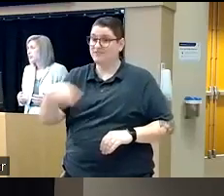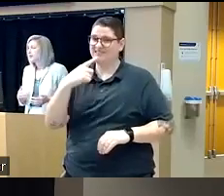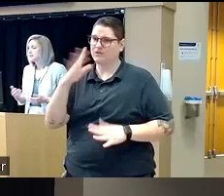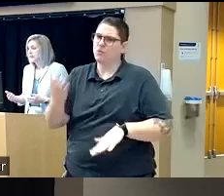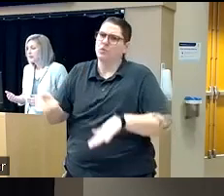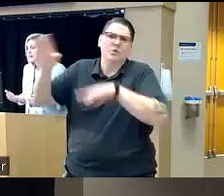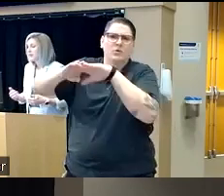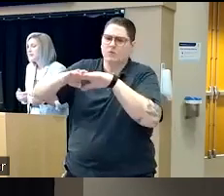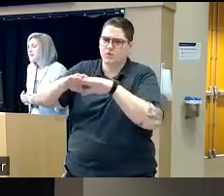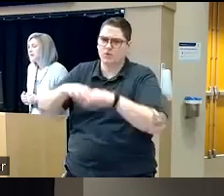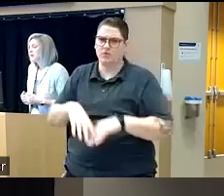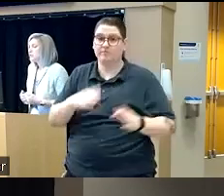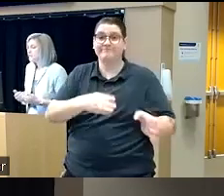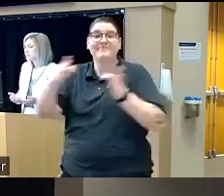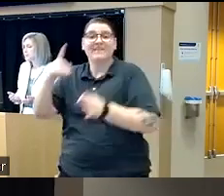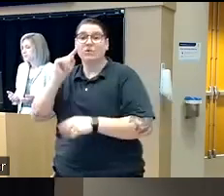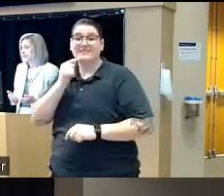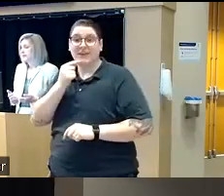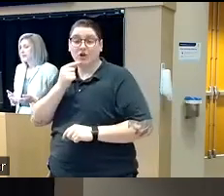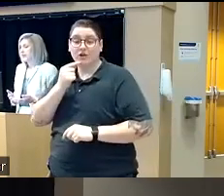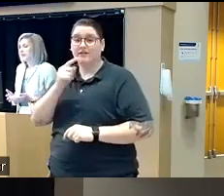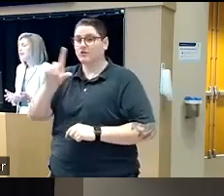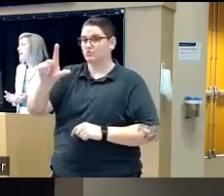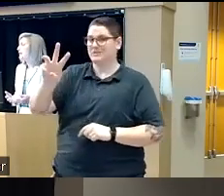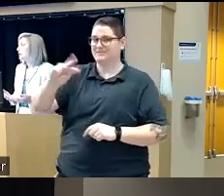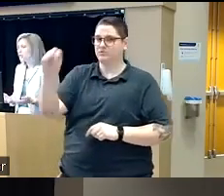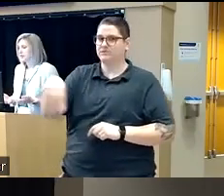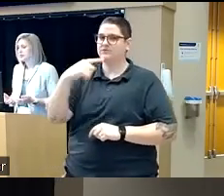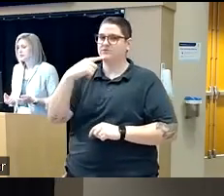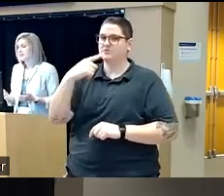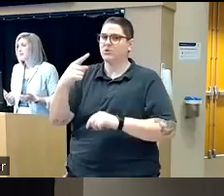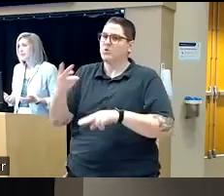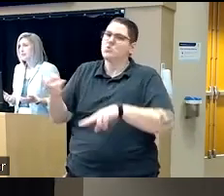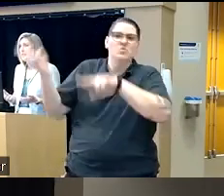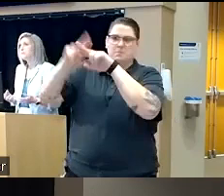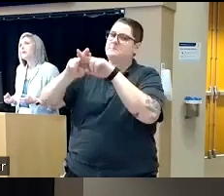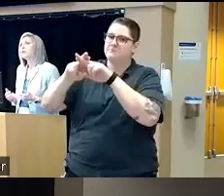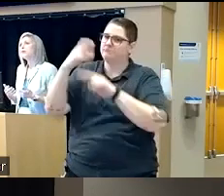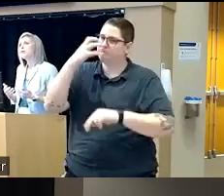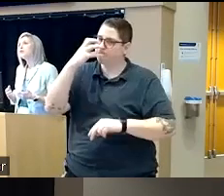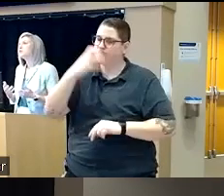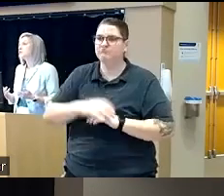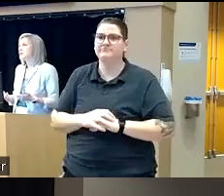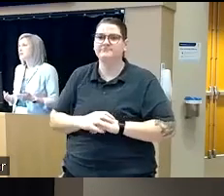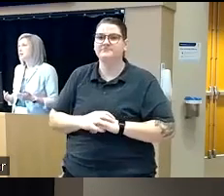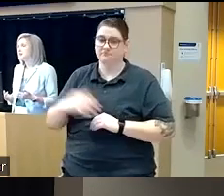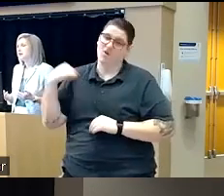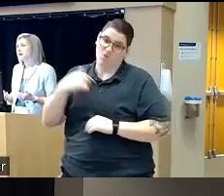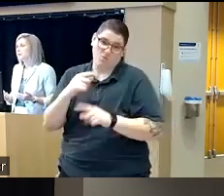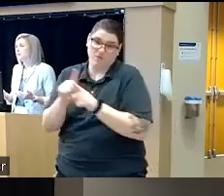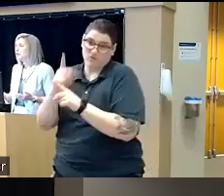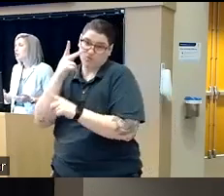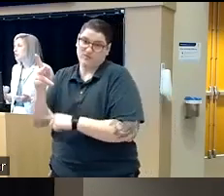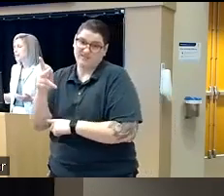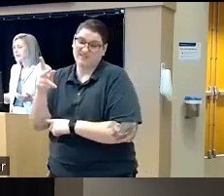severity 26 percent indicated that it increased significantly and we've also seen this locally